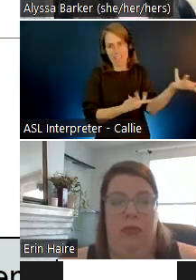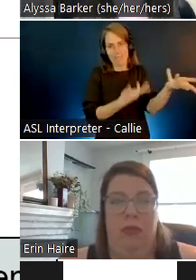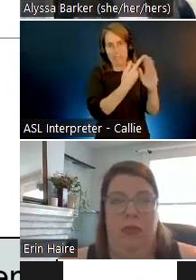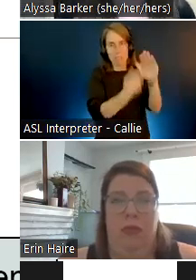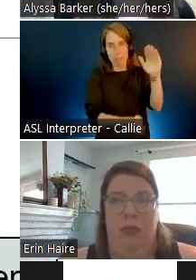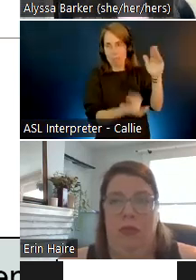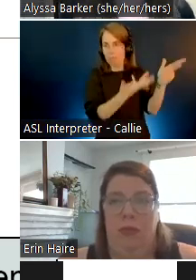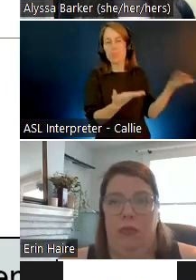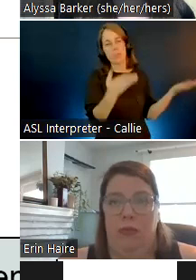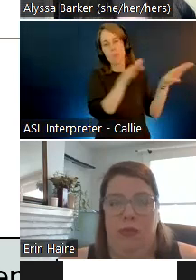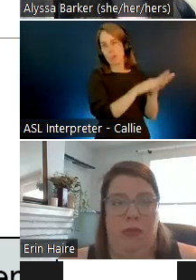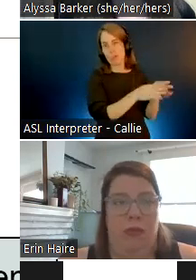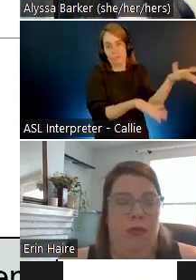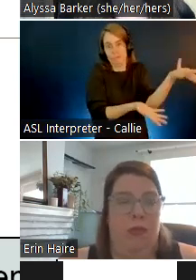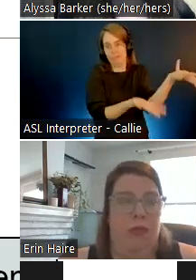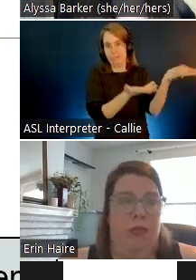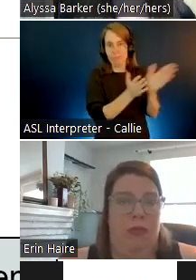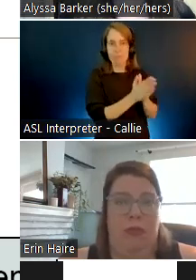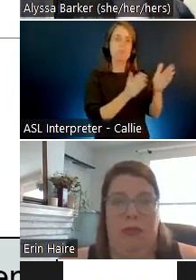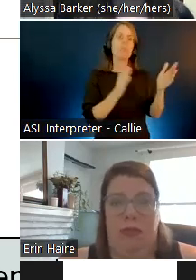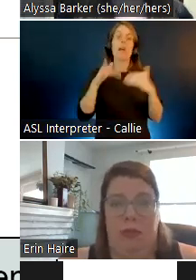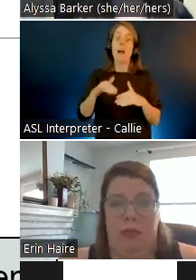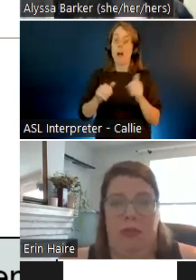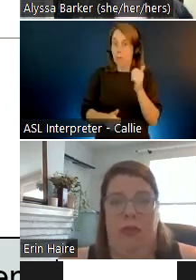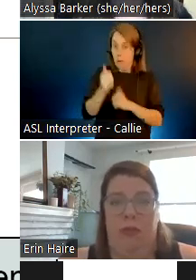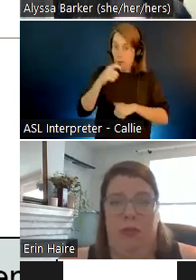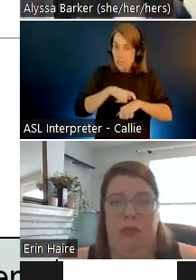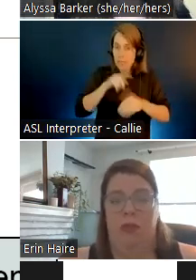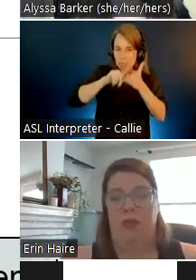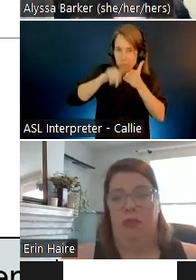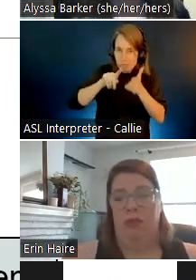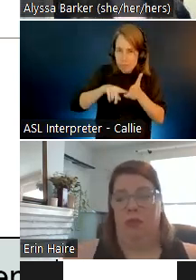um the most common one is that we do an internal review of the findings and make a determination